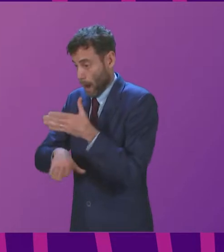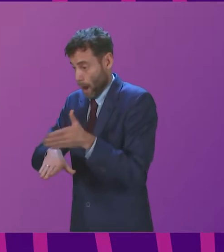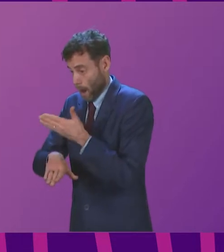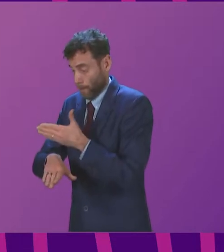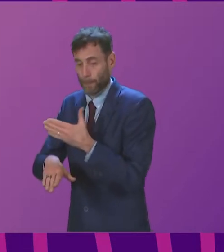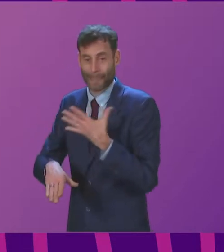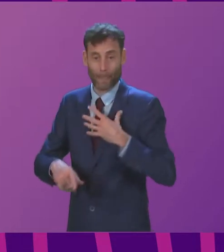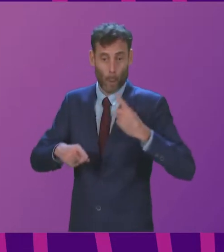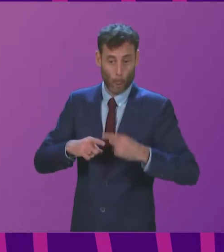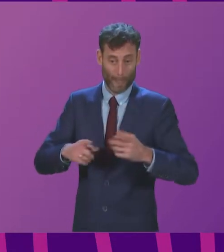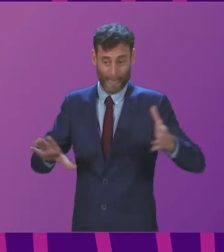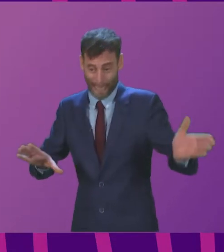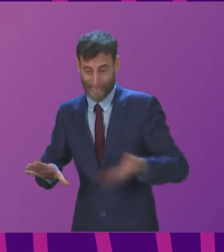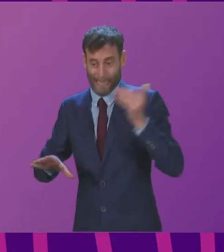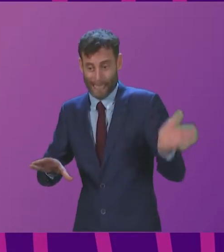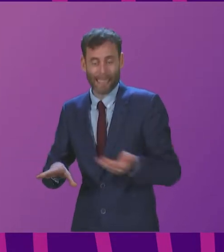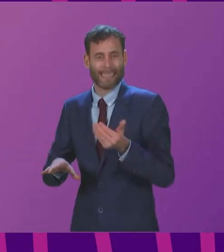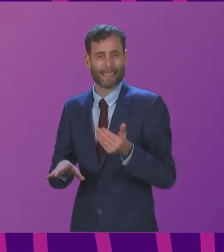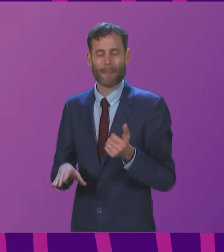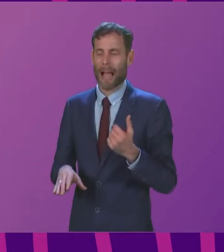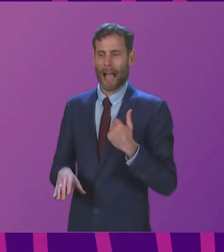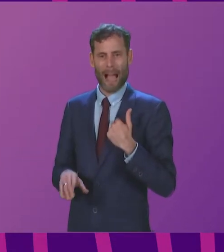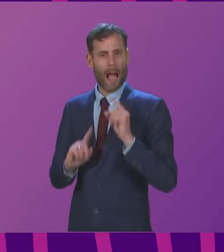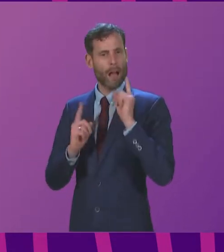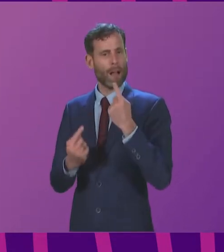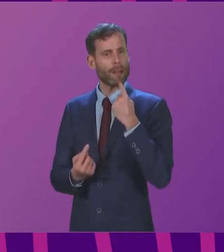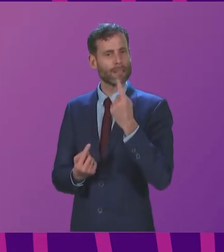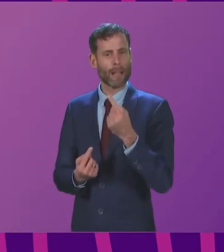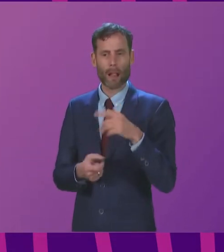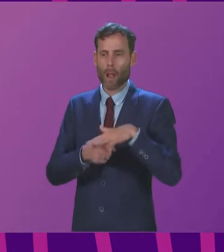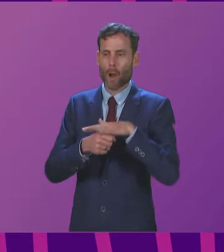as possible. It would not be right for me to dictate how that should be